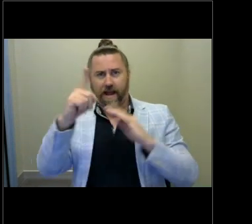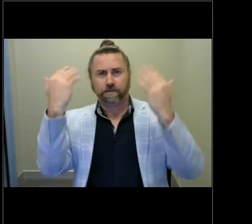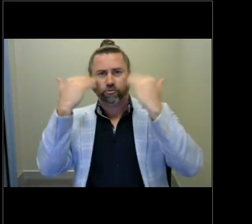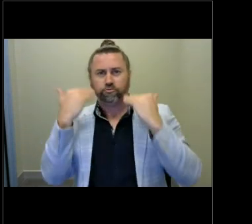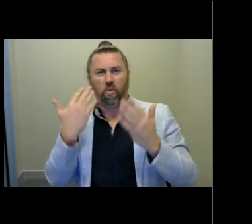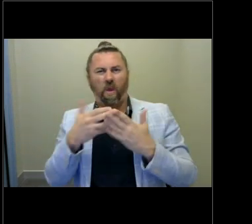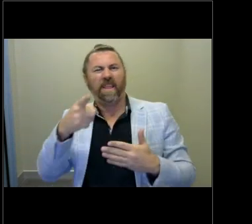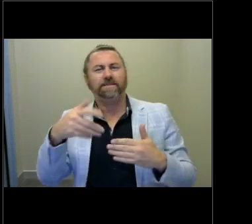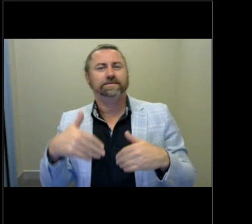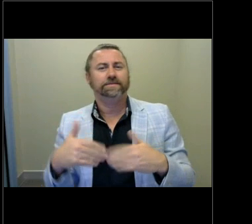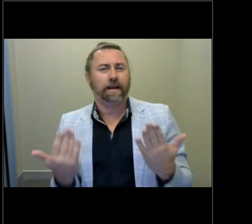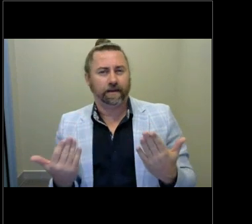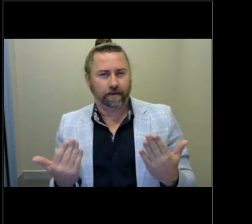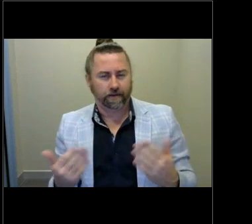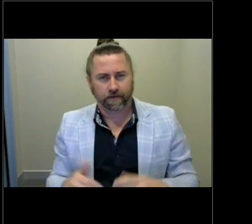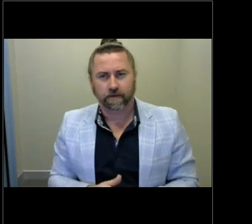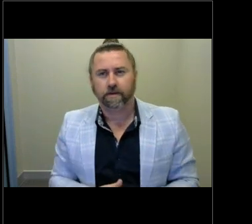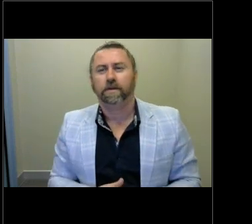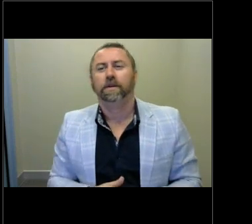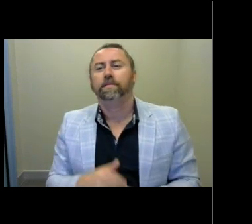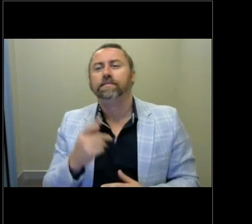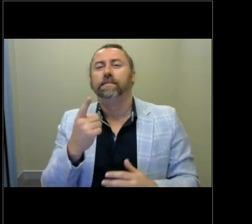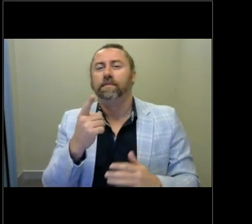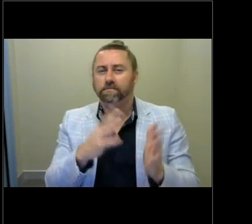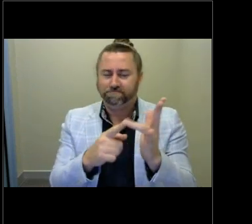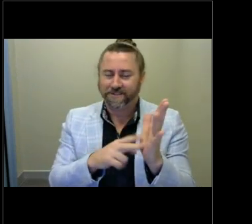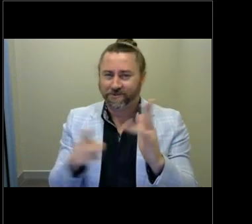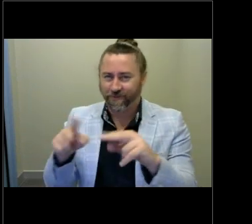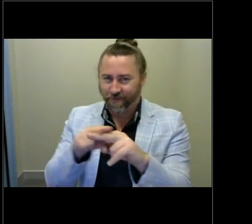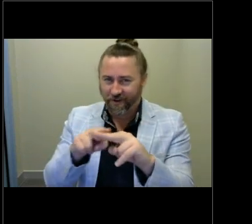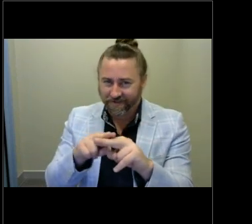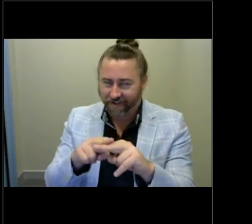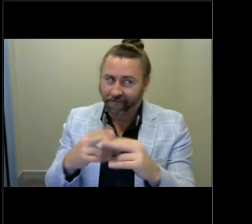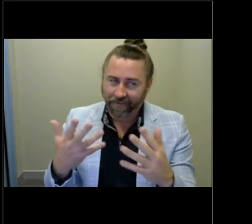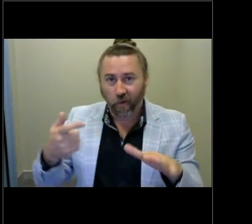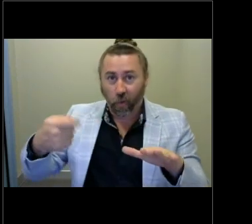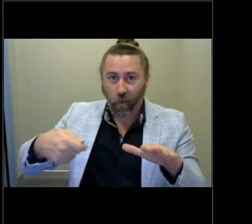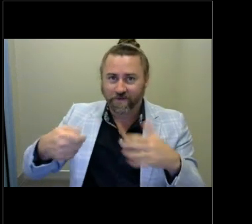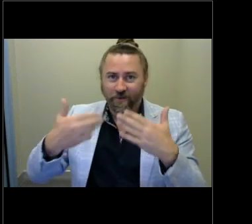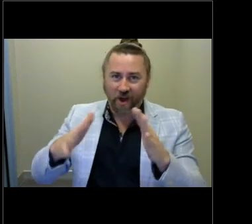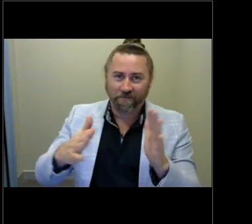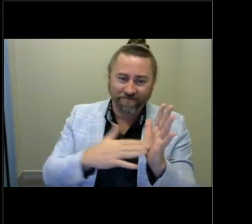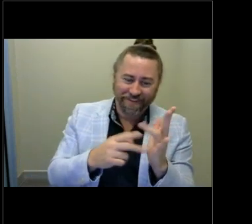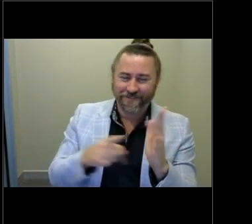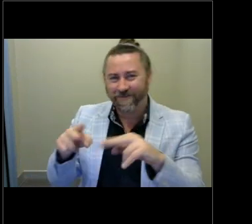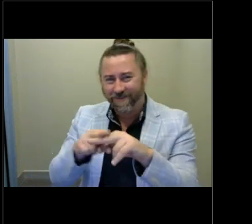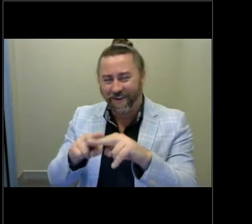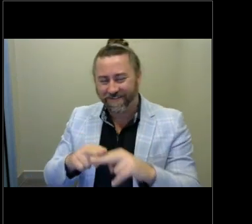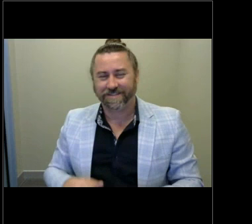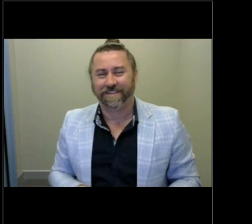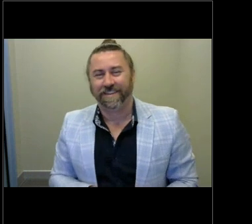Obviously, this is only Monday to Friday, because that's when the courthouse is open.